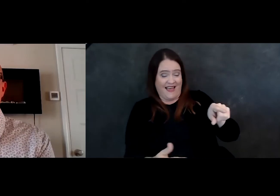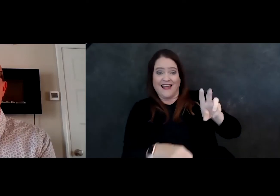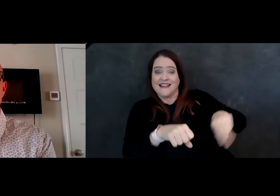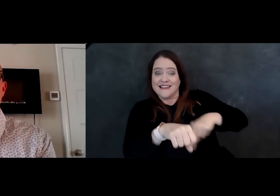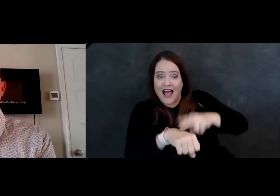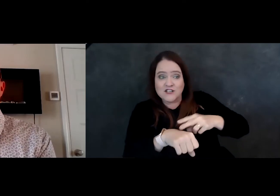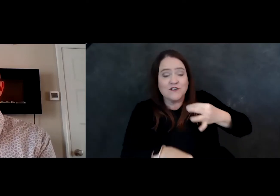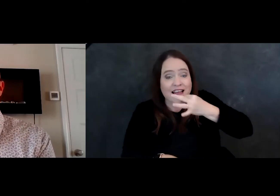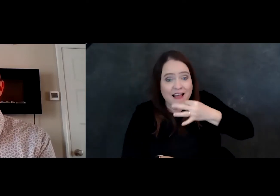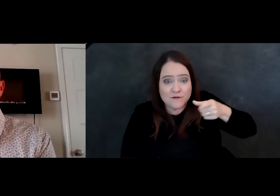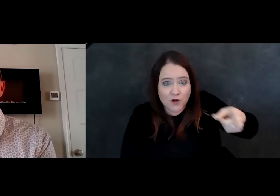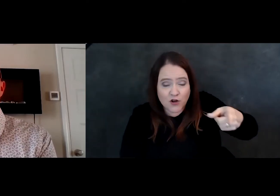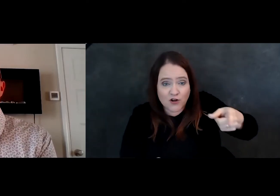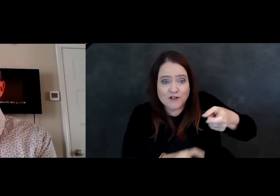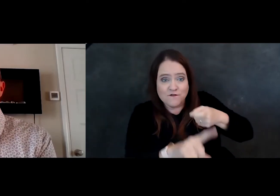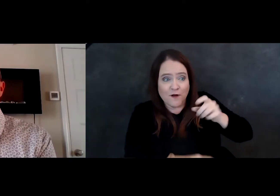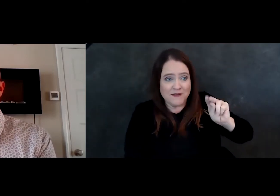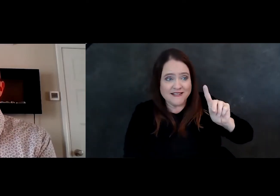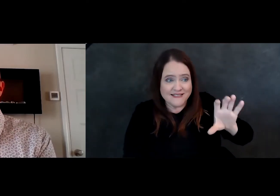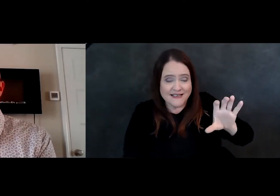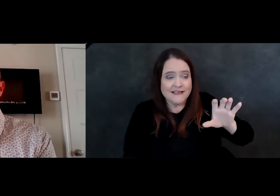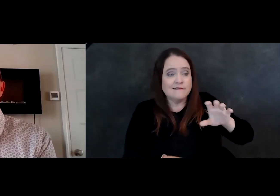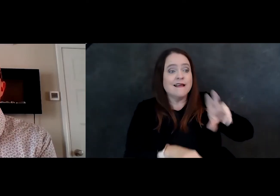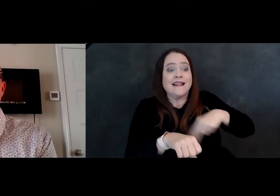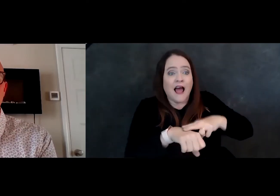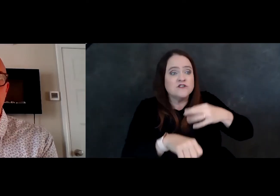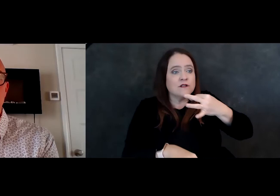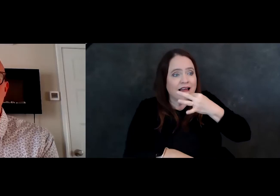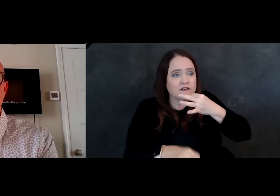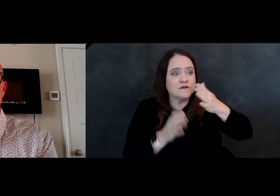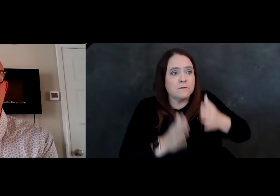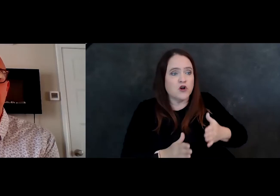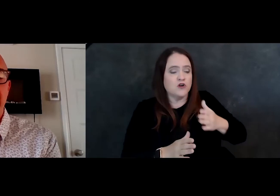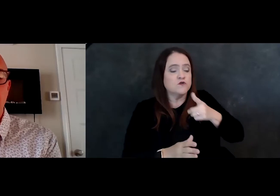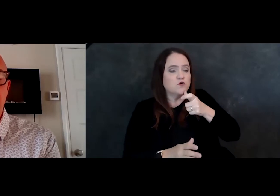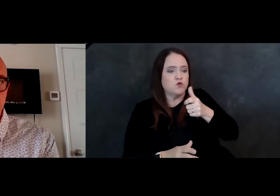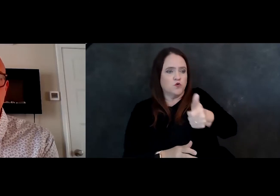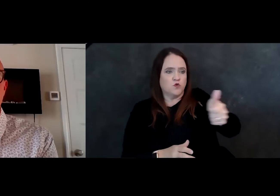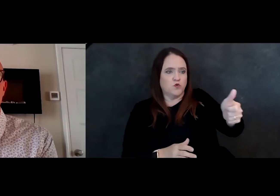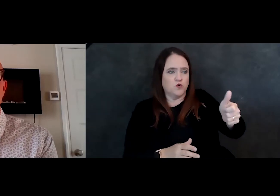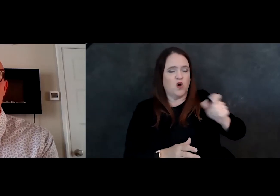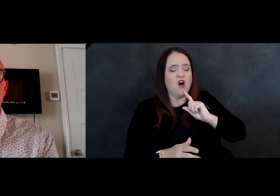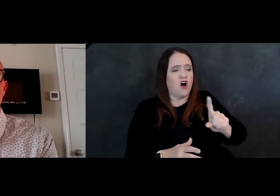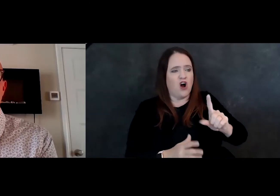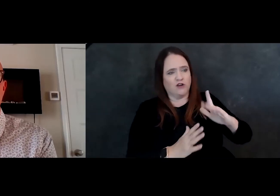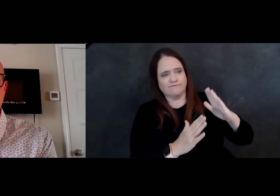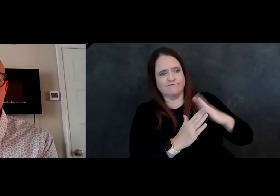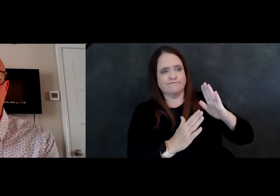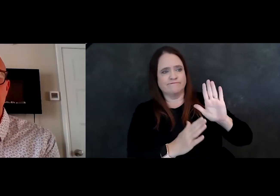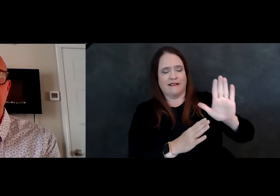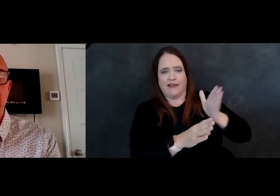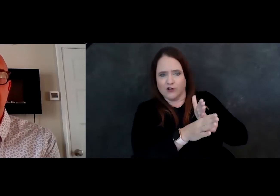individuals that are truly at the top of their field, as related to their expertise and their